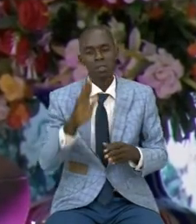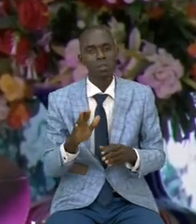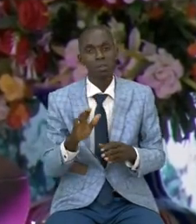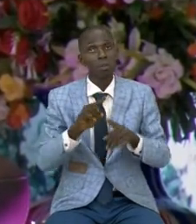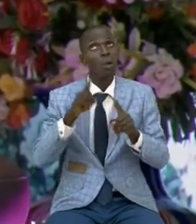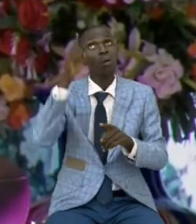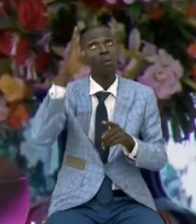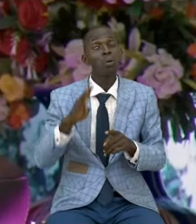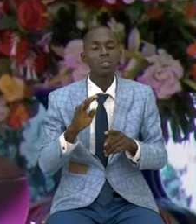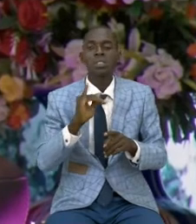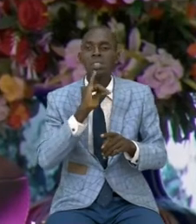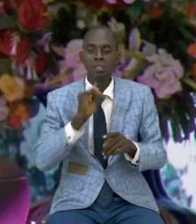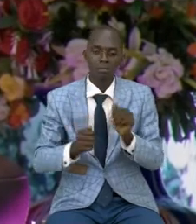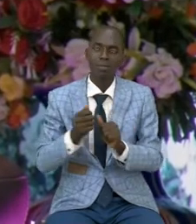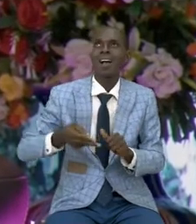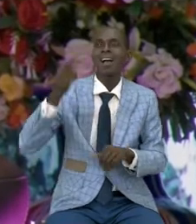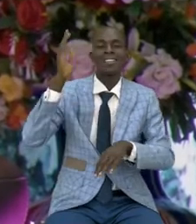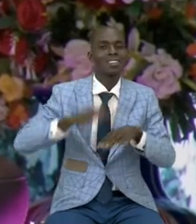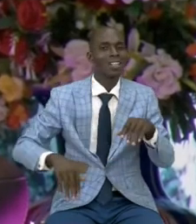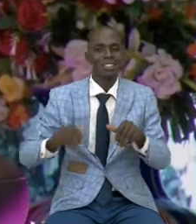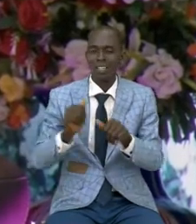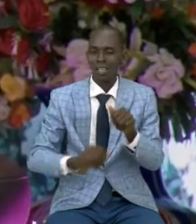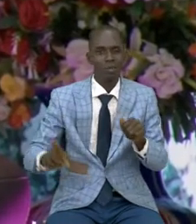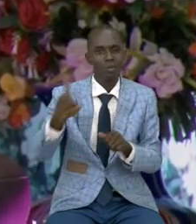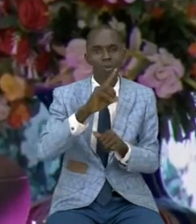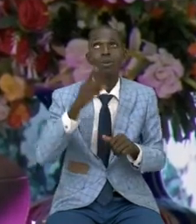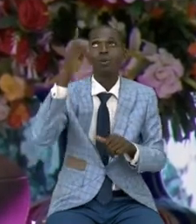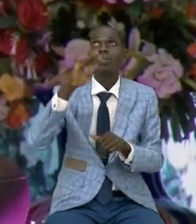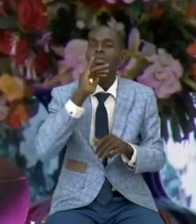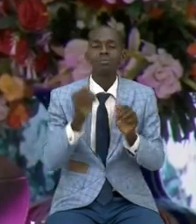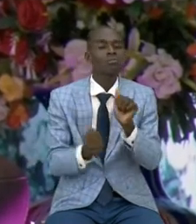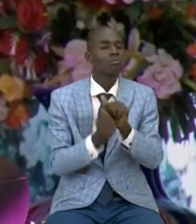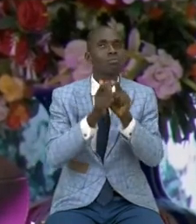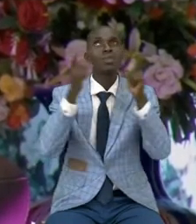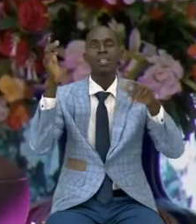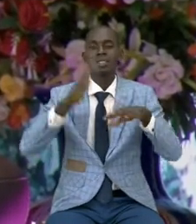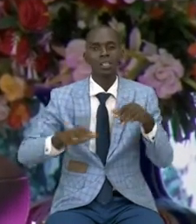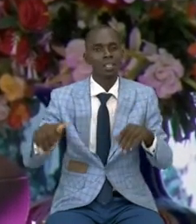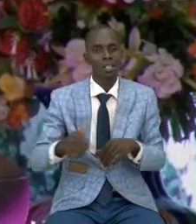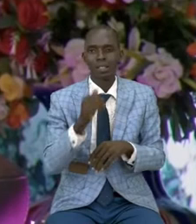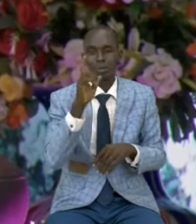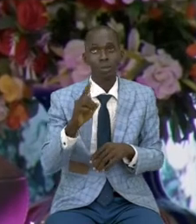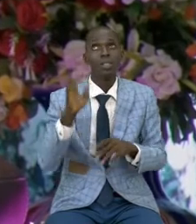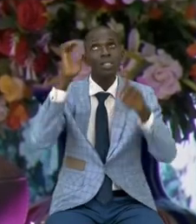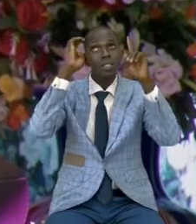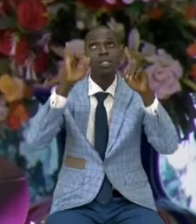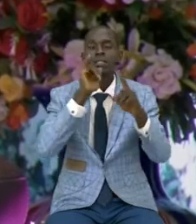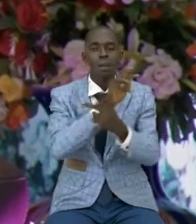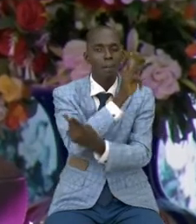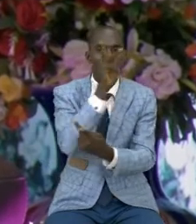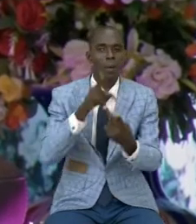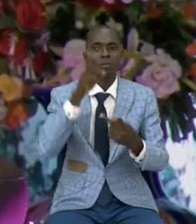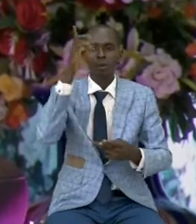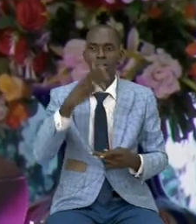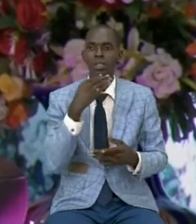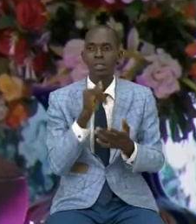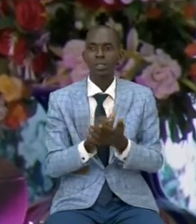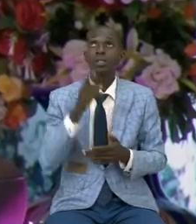higher than everyone is greater than any everyone is a perfect god and it says the lord is no slag